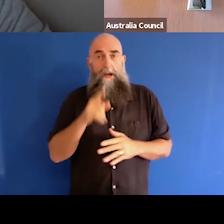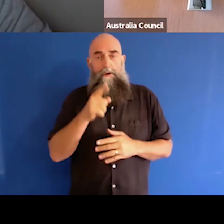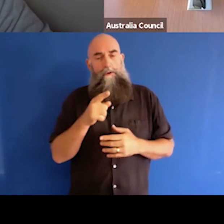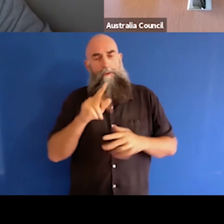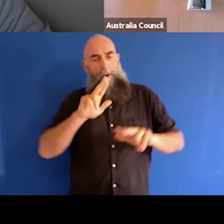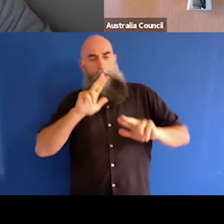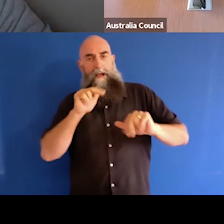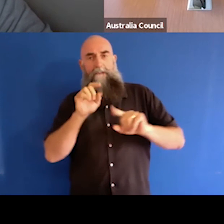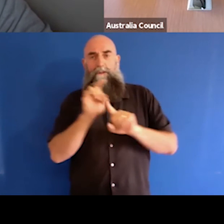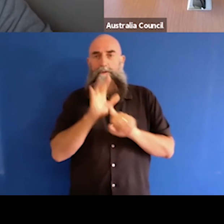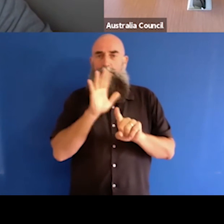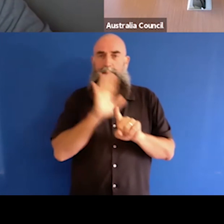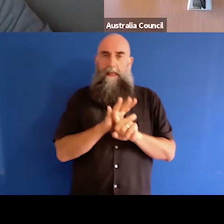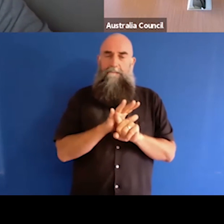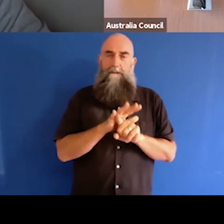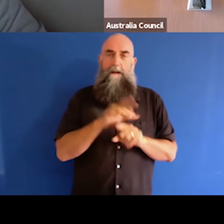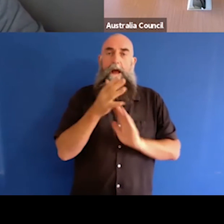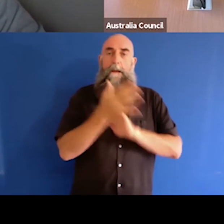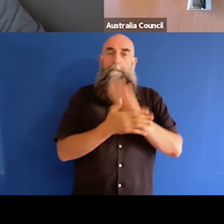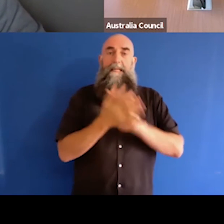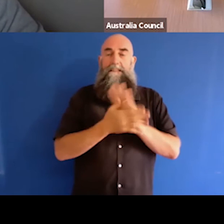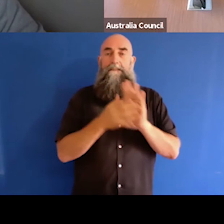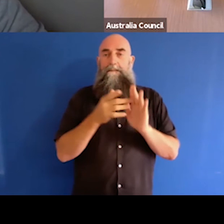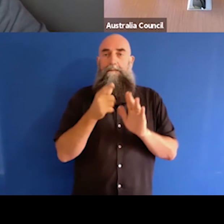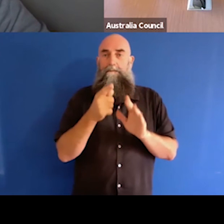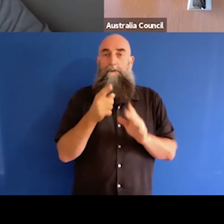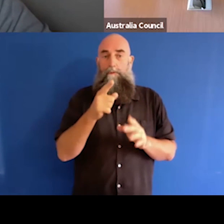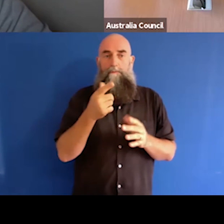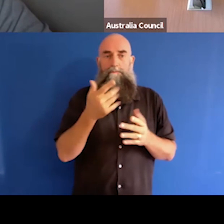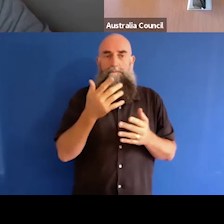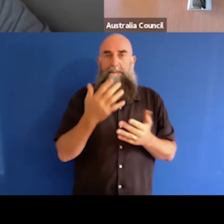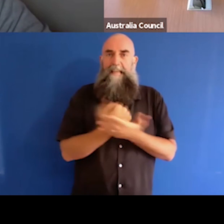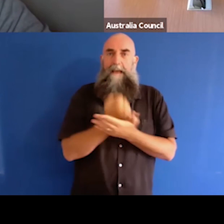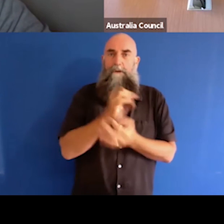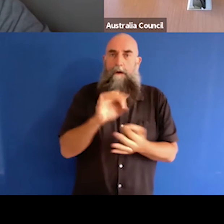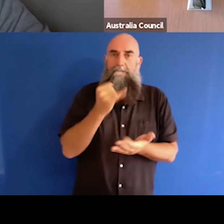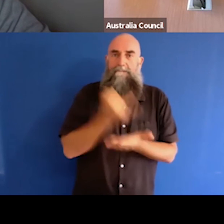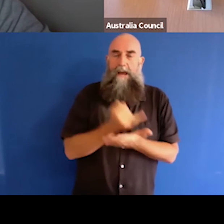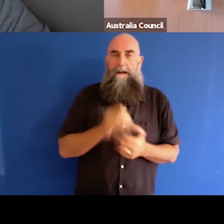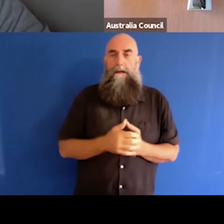an application that isn't successful. So my first one is providing broken links